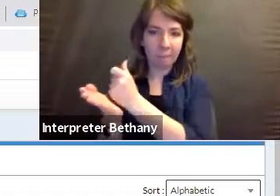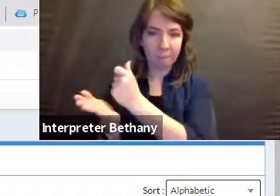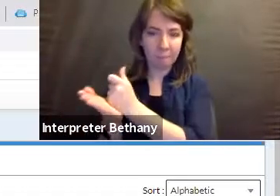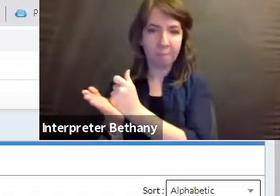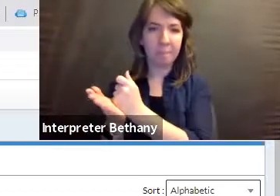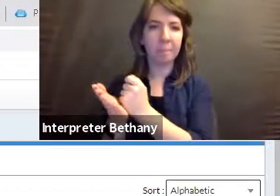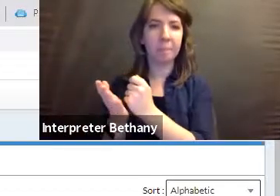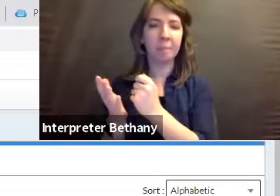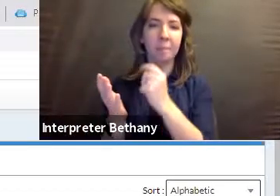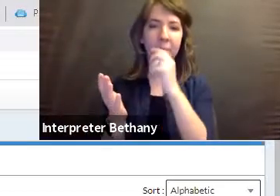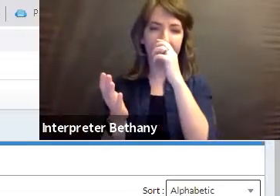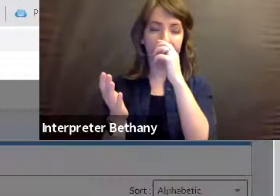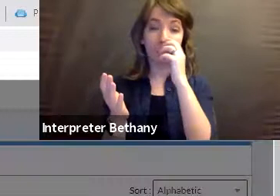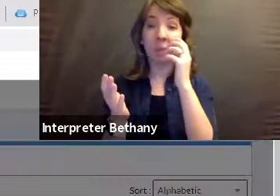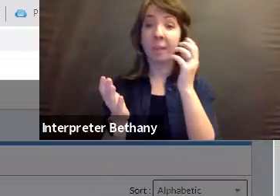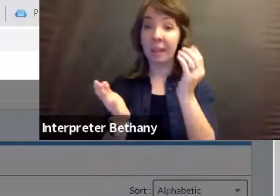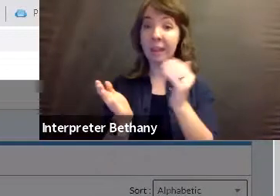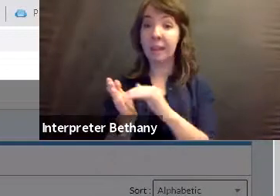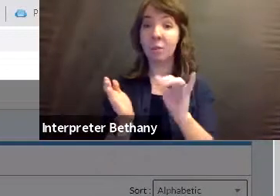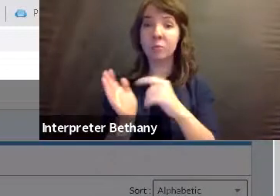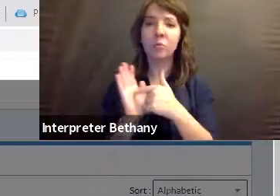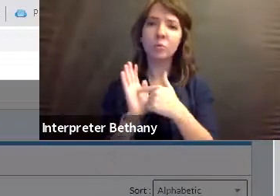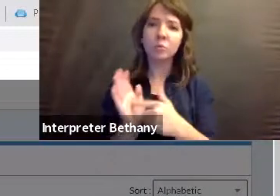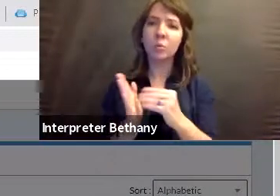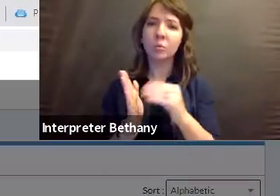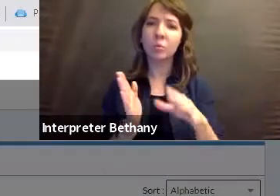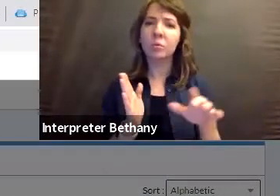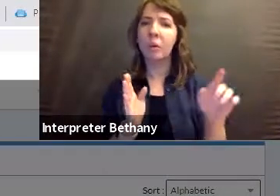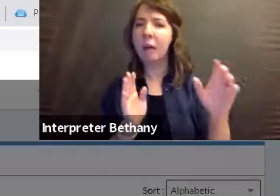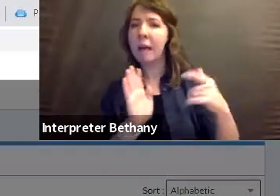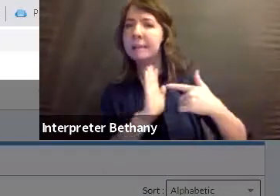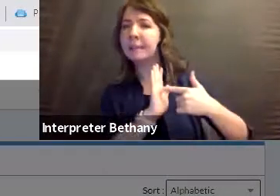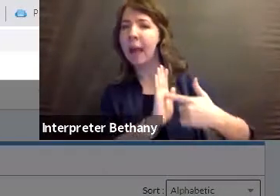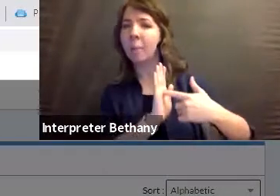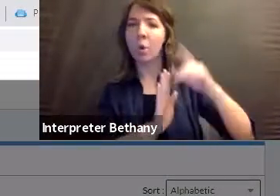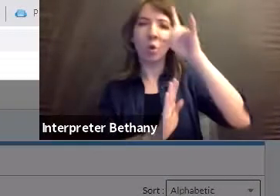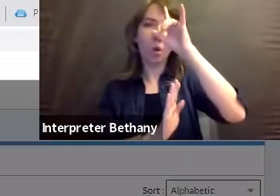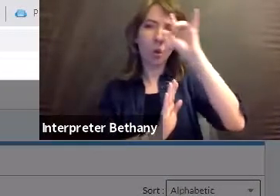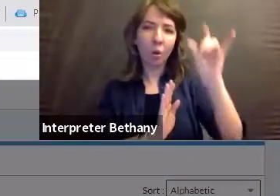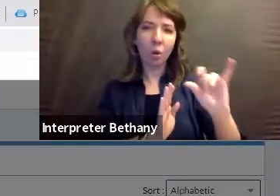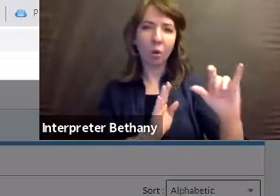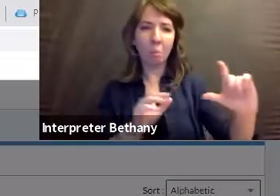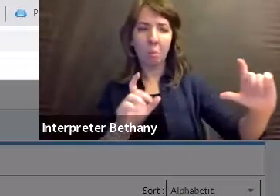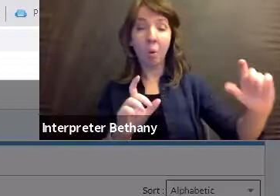Linda Kobashigawa: And again it shows students what it's supposed to look like, but it also explains what an in tech citation is